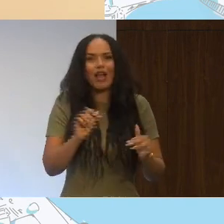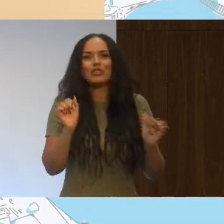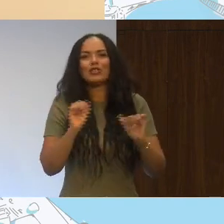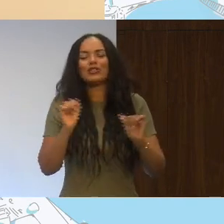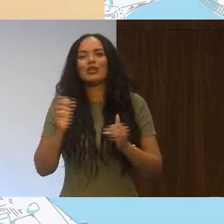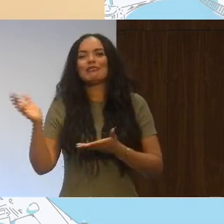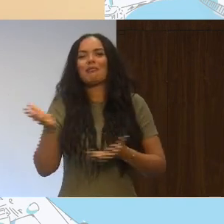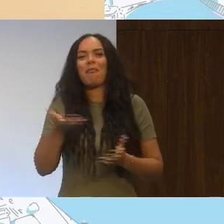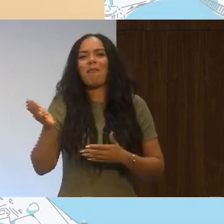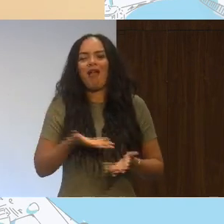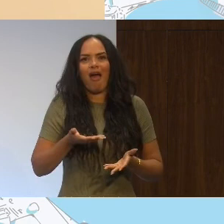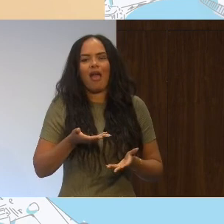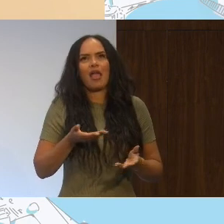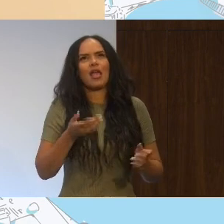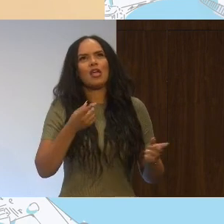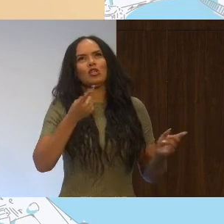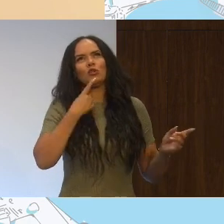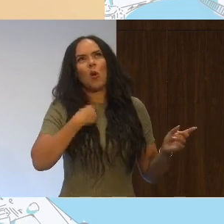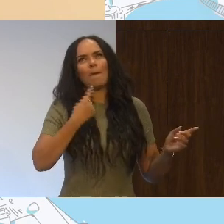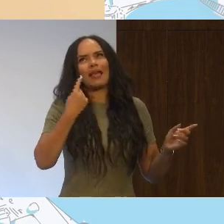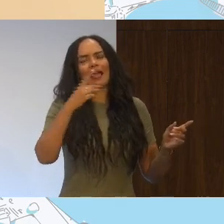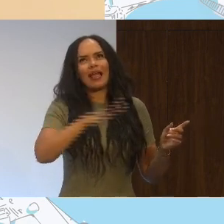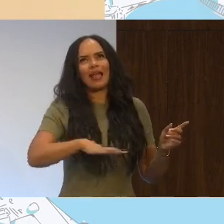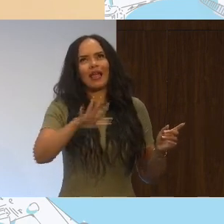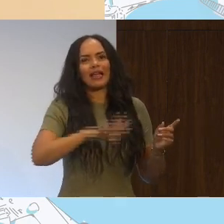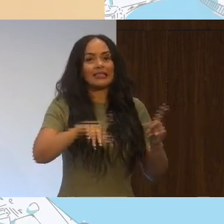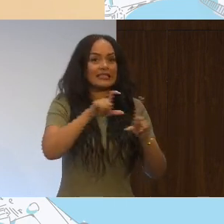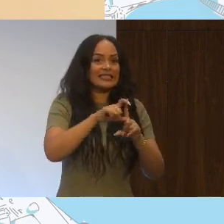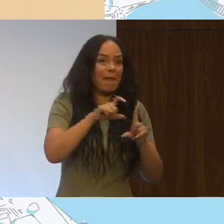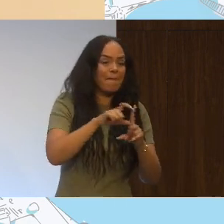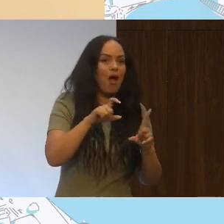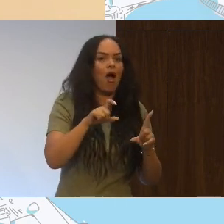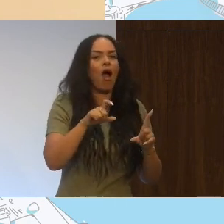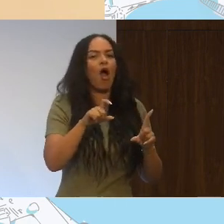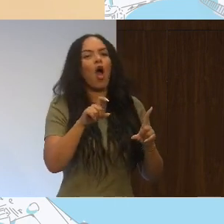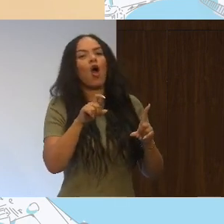I'm told either December or early in 2023, the supplies will be in the country.